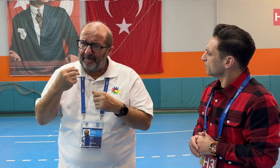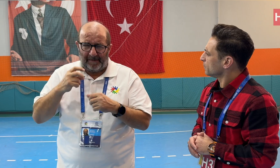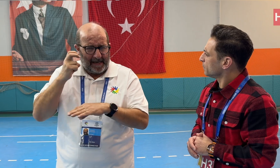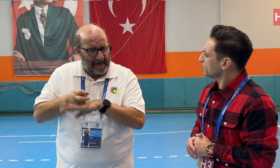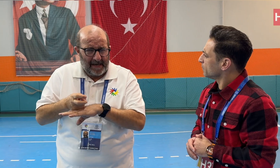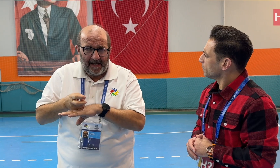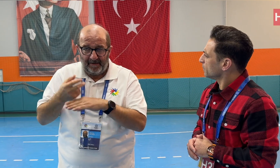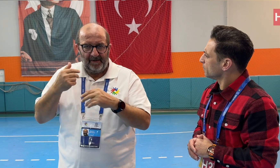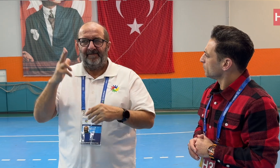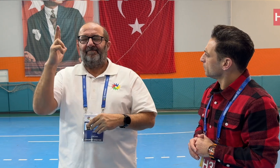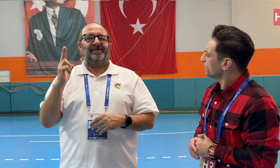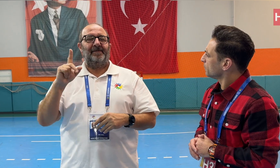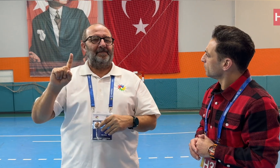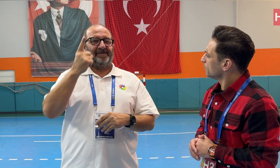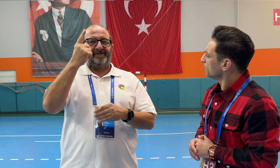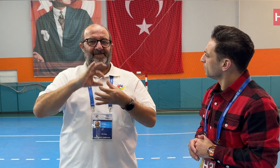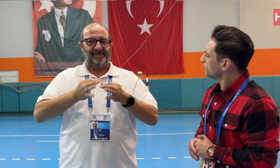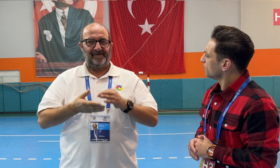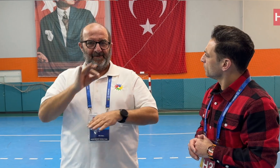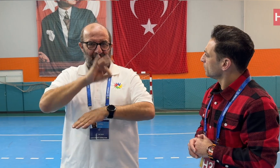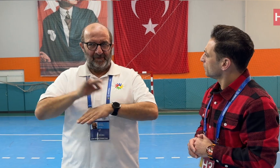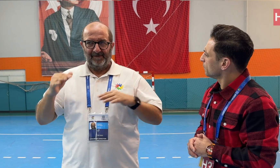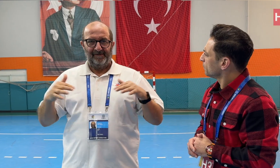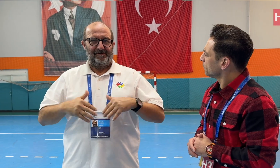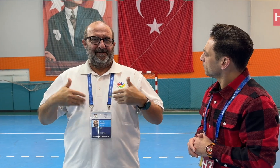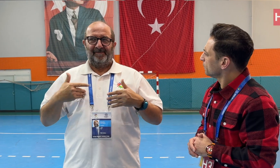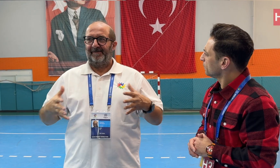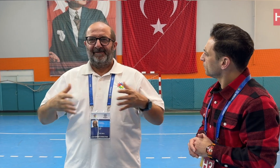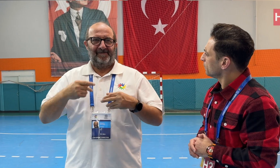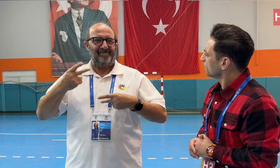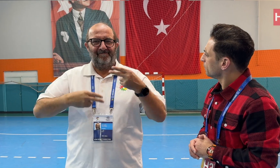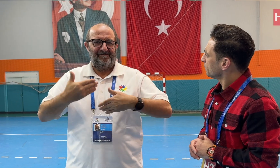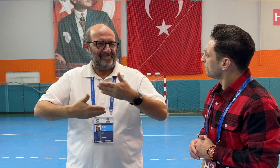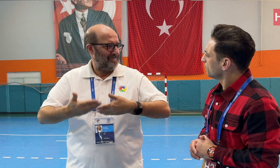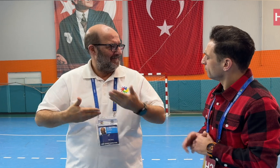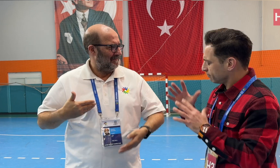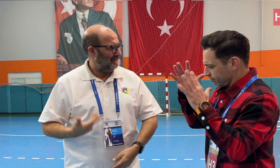in Winter Deaflympics games and now it has become possible. This is the first time ever to have futsal played here and we're very pleased with the process.